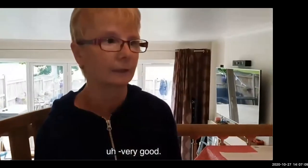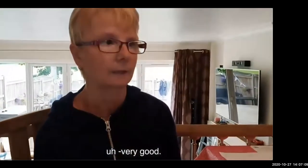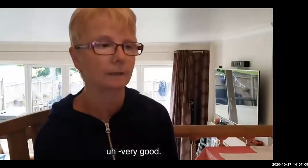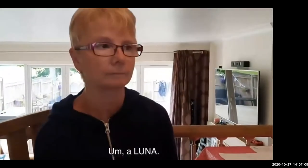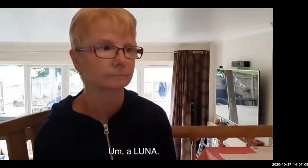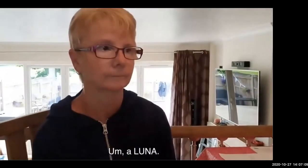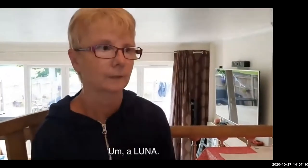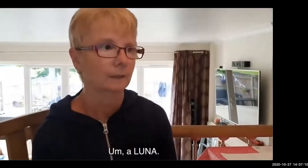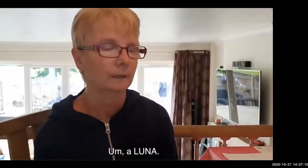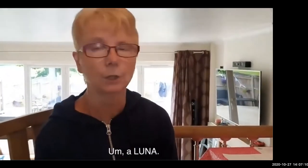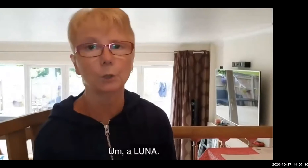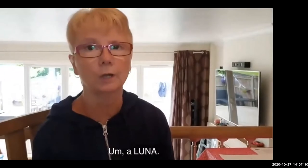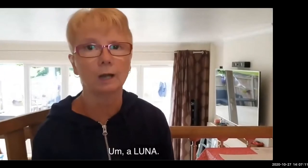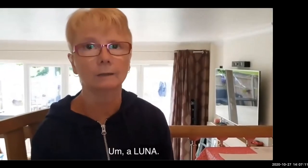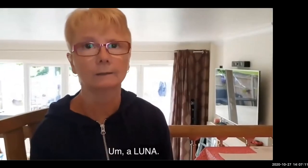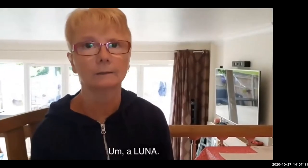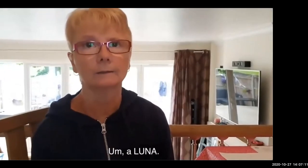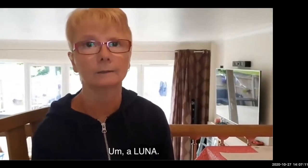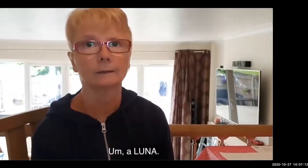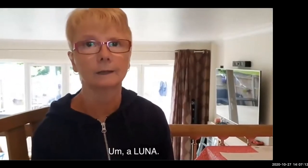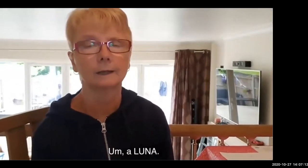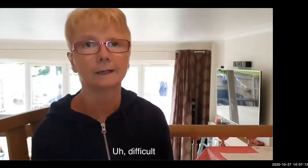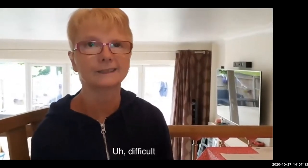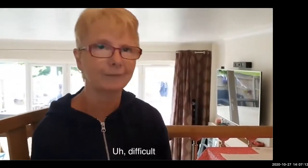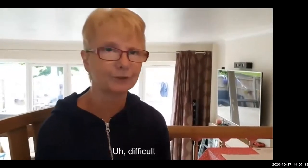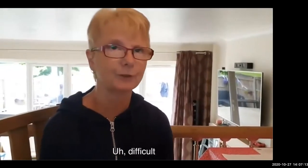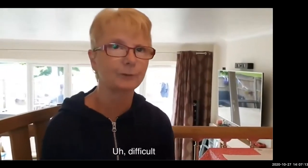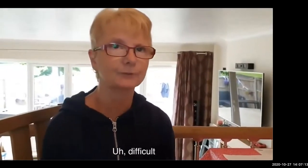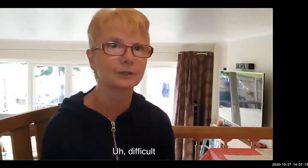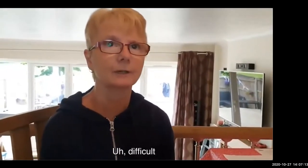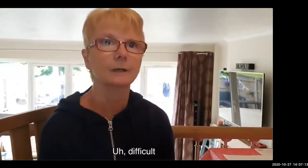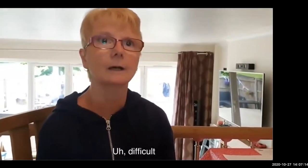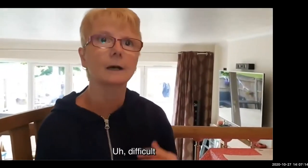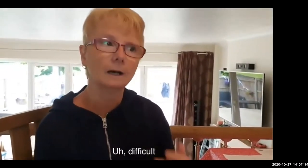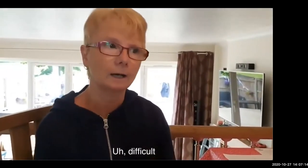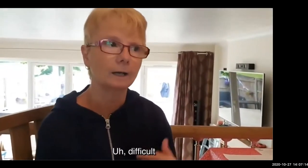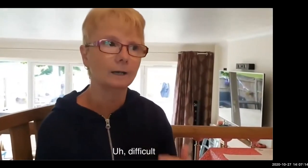um a LUNA uh difficult uh